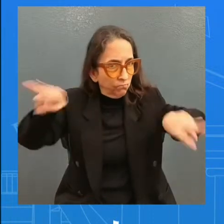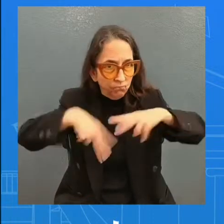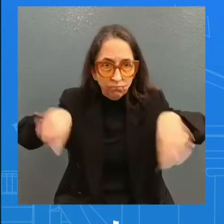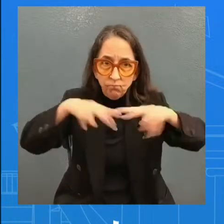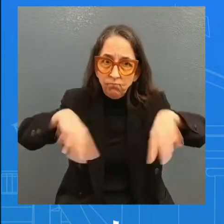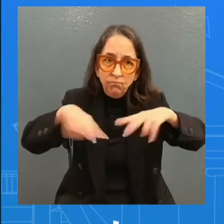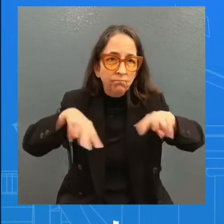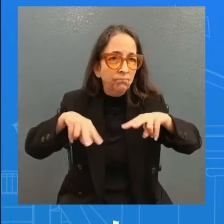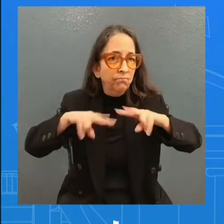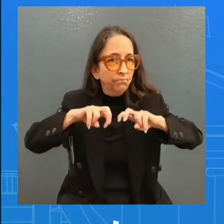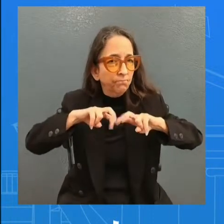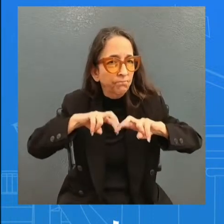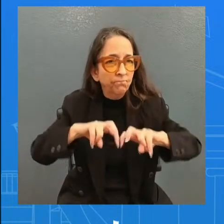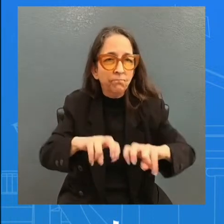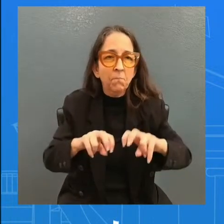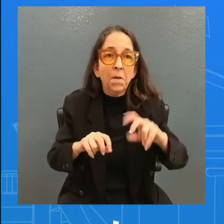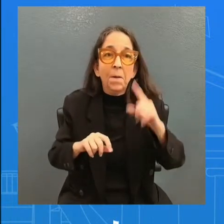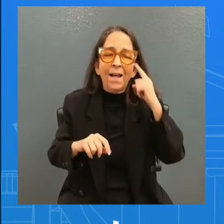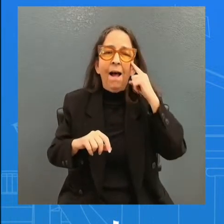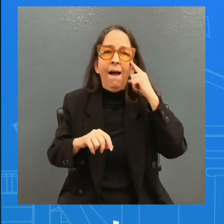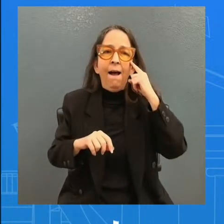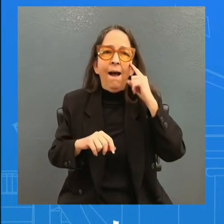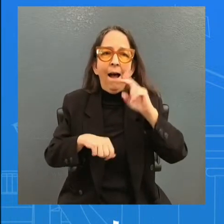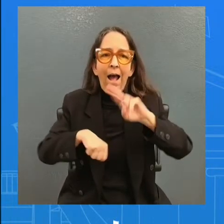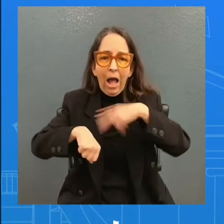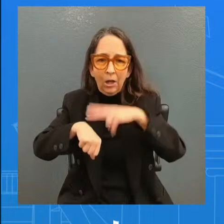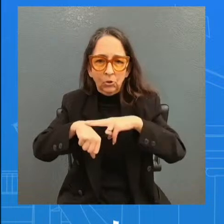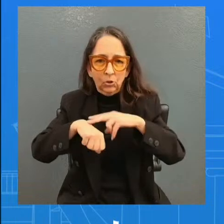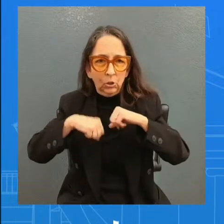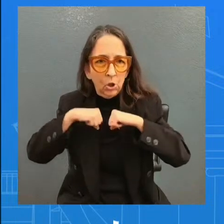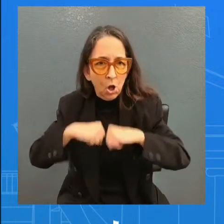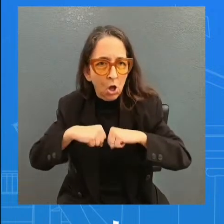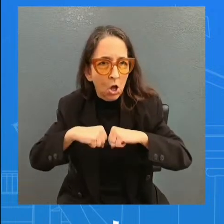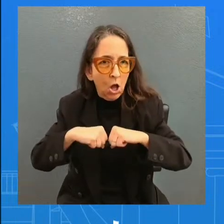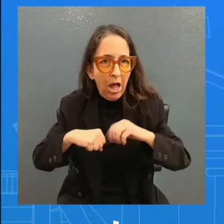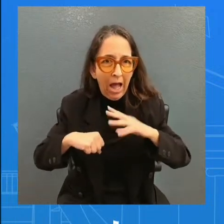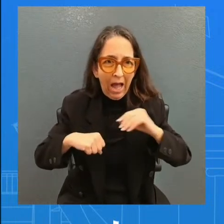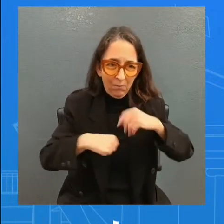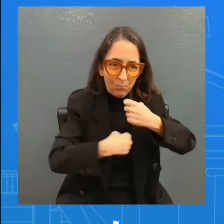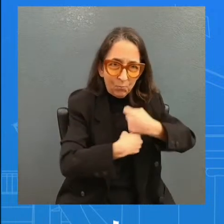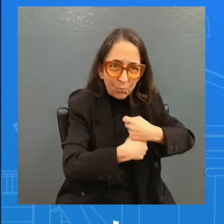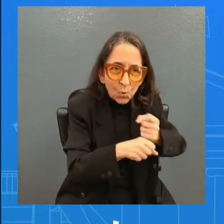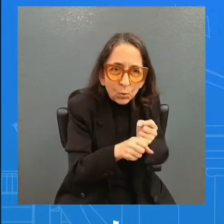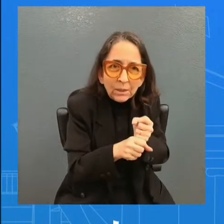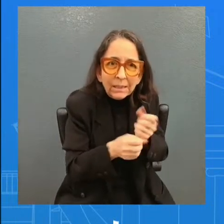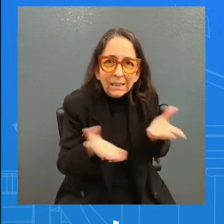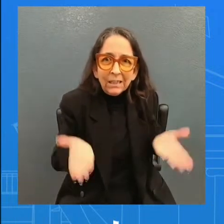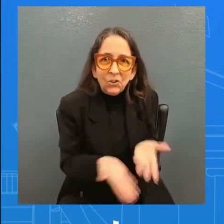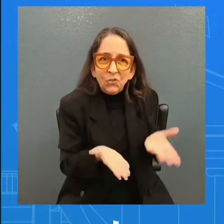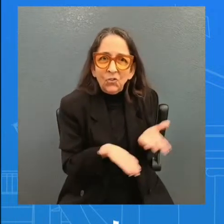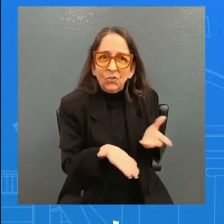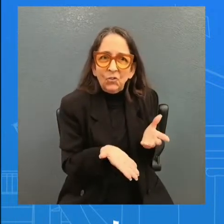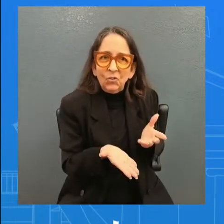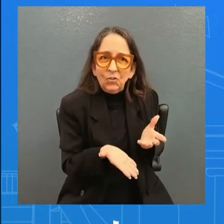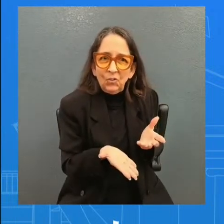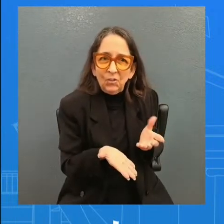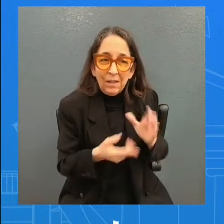and our critical supply chain, you know, CFIUS, you know, referred the matter to the president to make that decision.